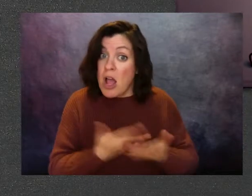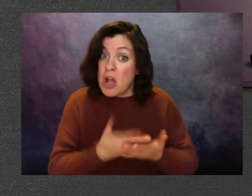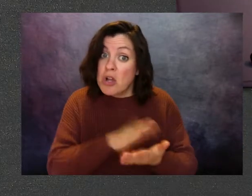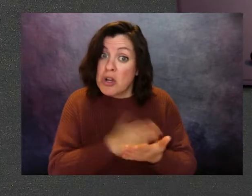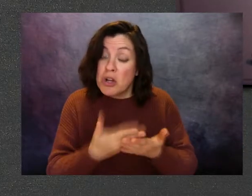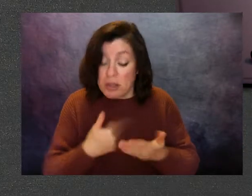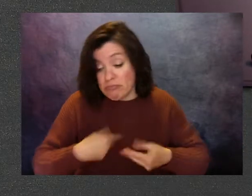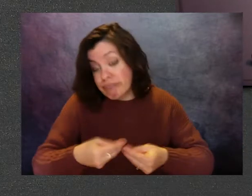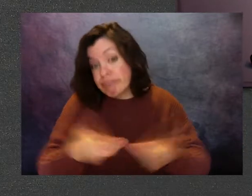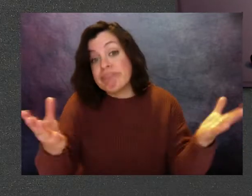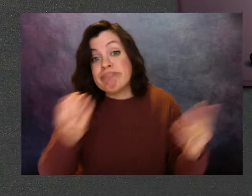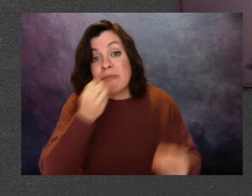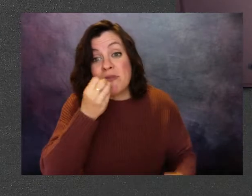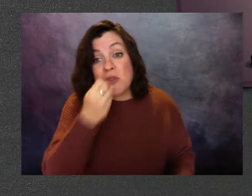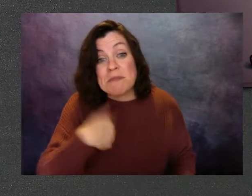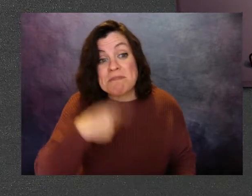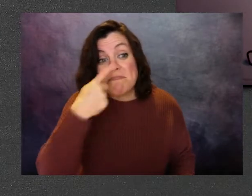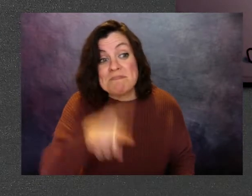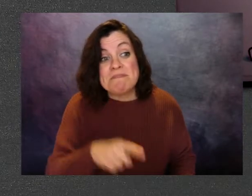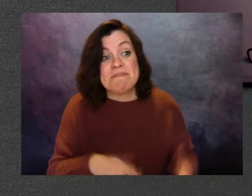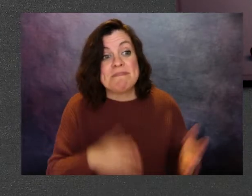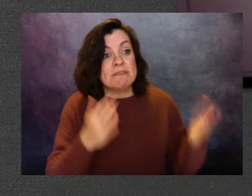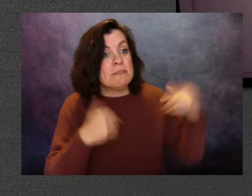I hope there aren't any fires tonight,